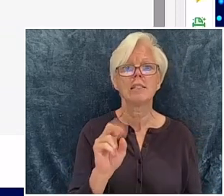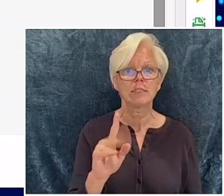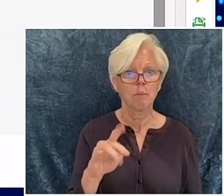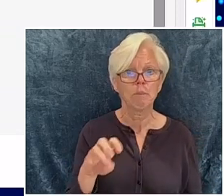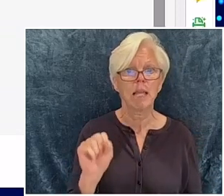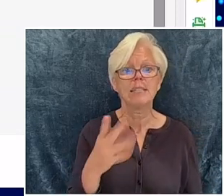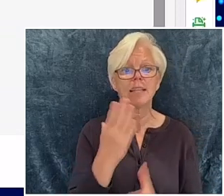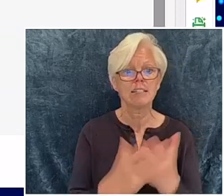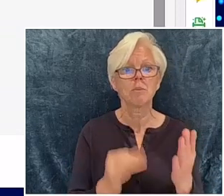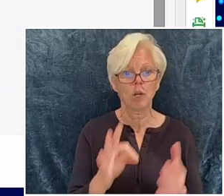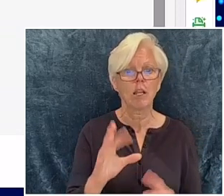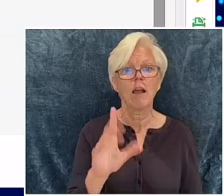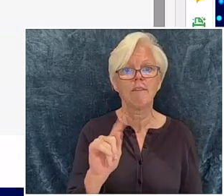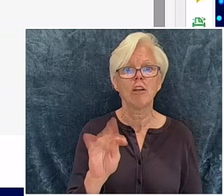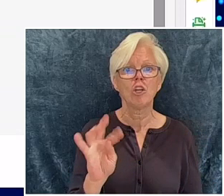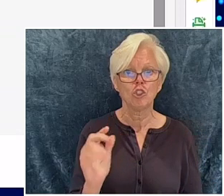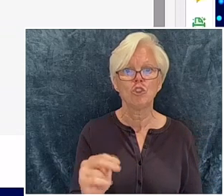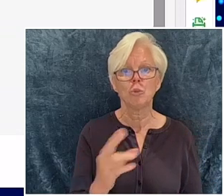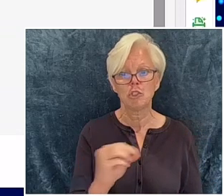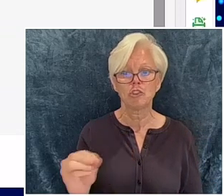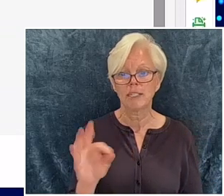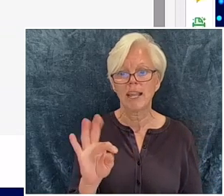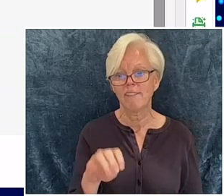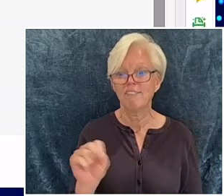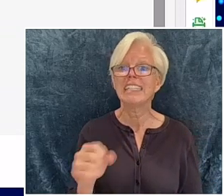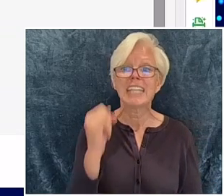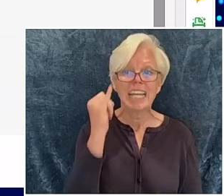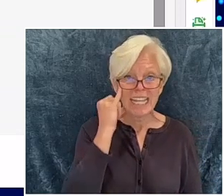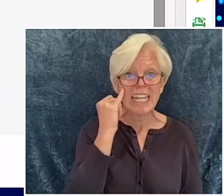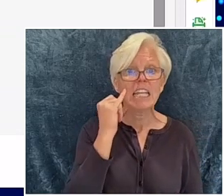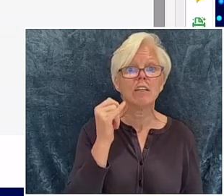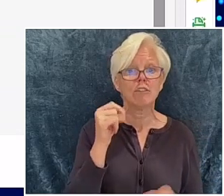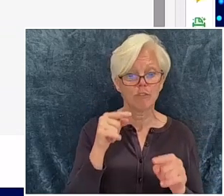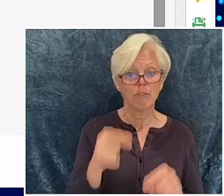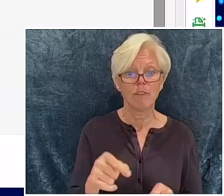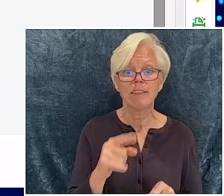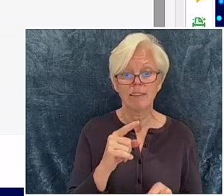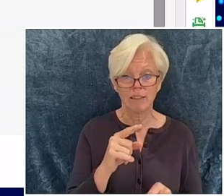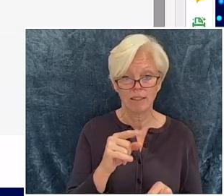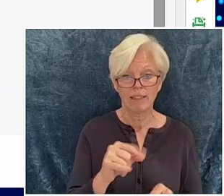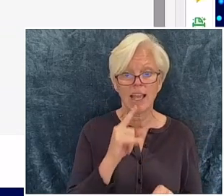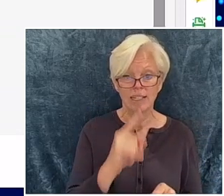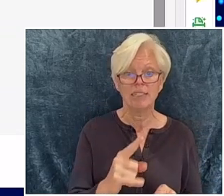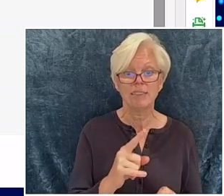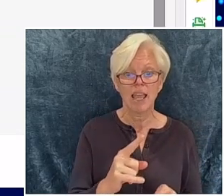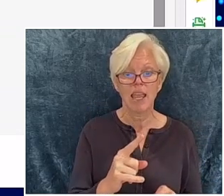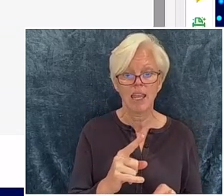fees if the student is confined- is a confined or incarcerated individual, as